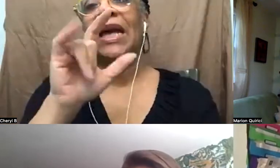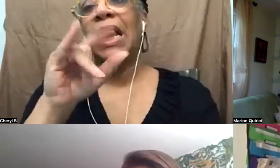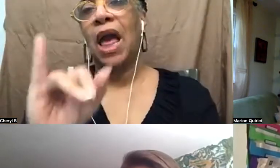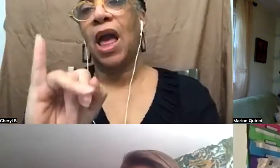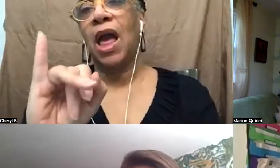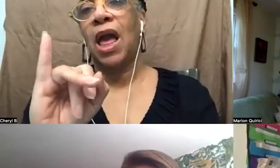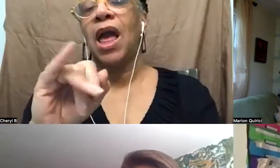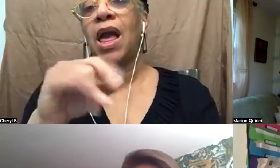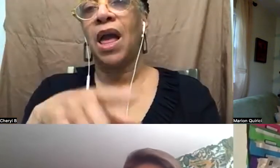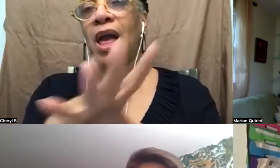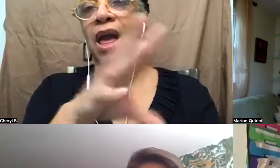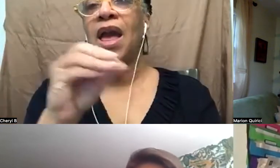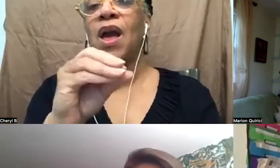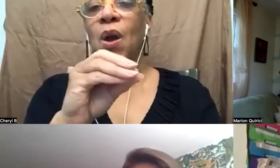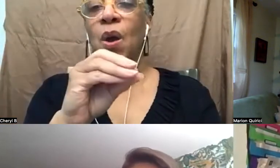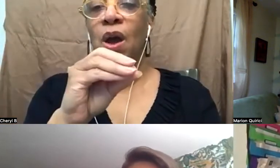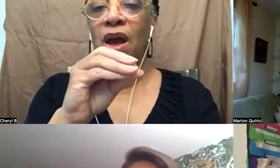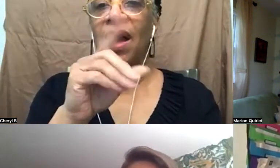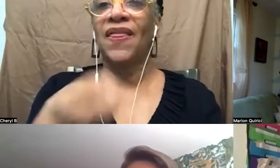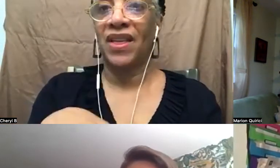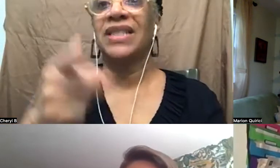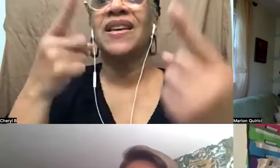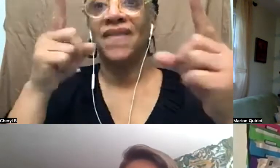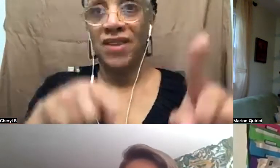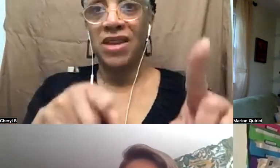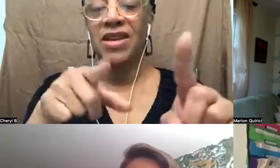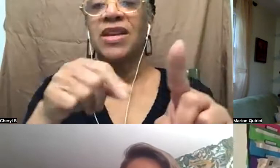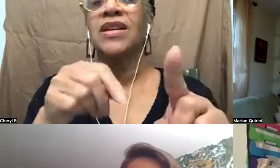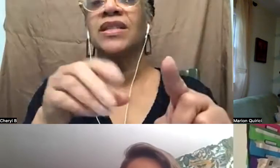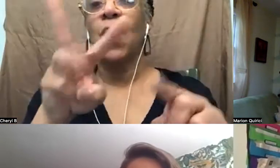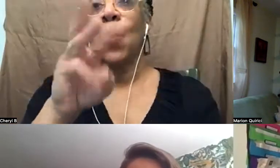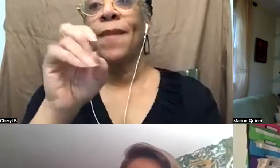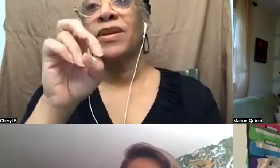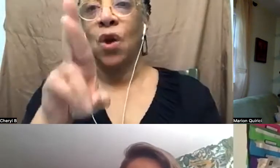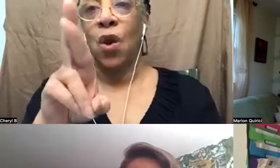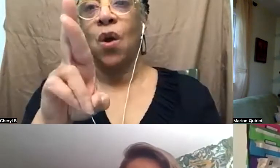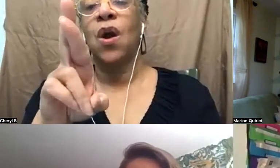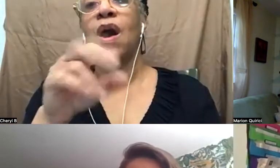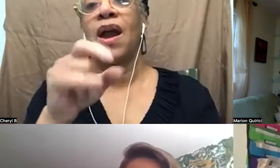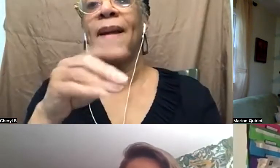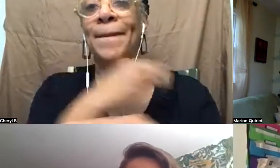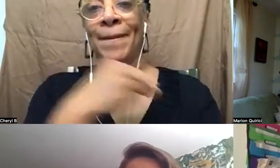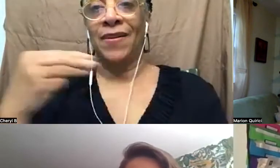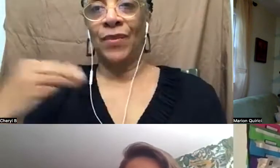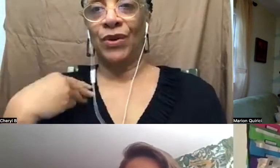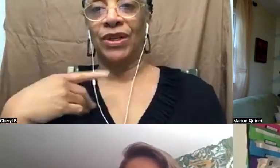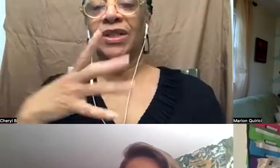the chat. This event is webinar style and members of the audience are automatically set to remain off-camera.